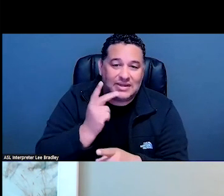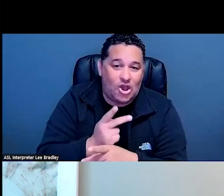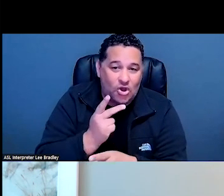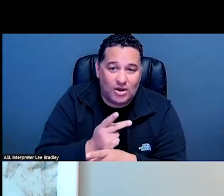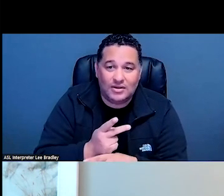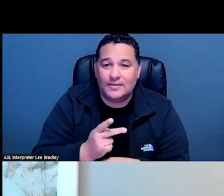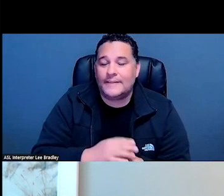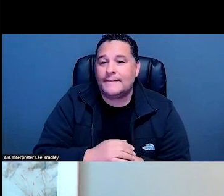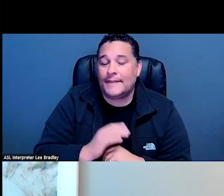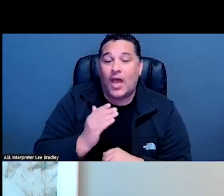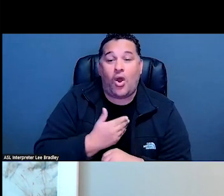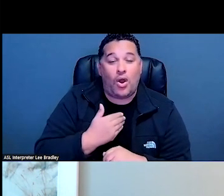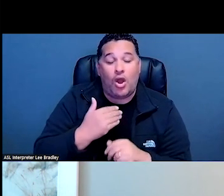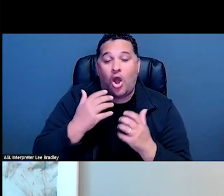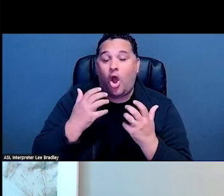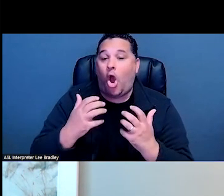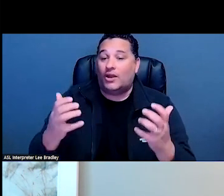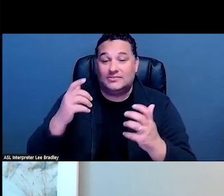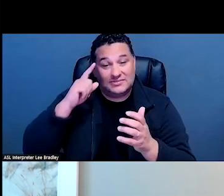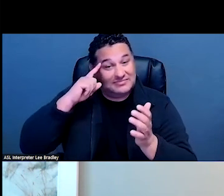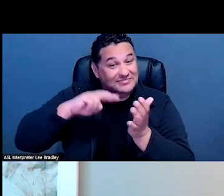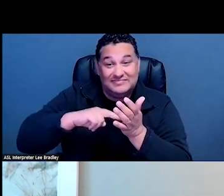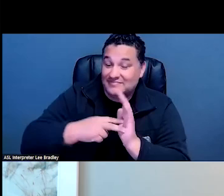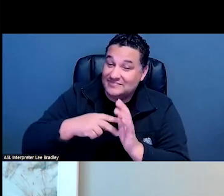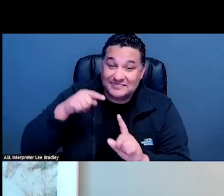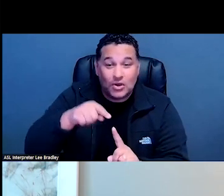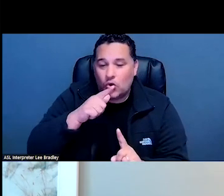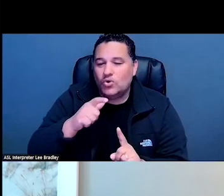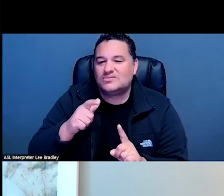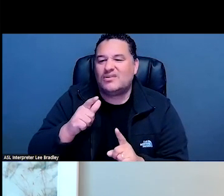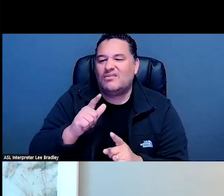ING SUICIDE PREVENTION, CRISIS RESPONSE AND CARE